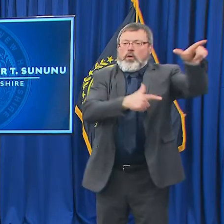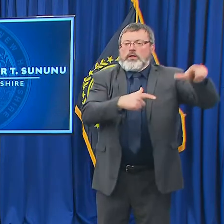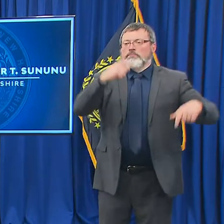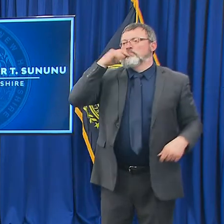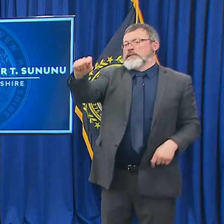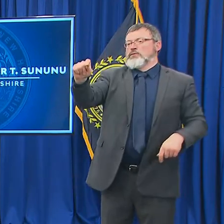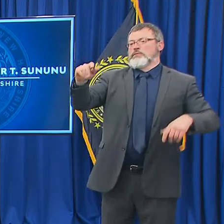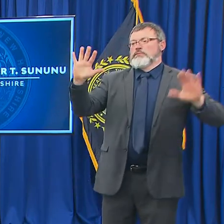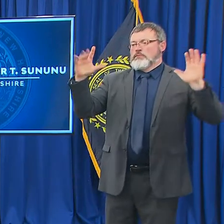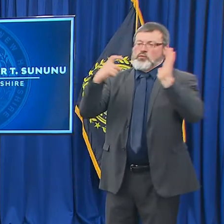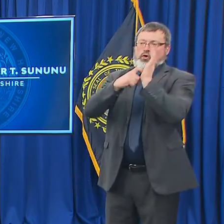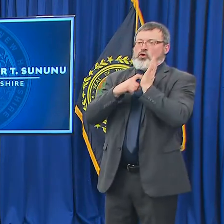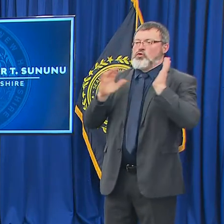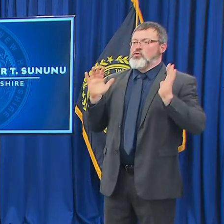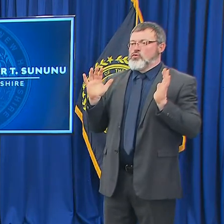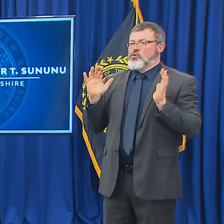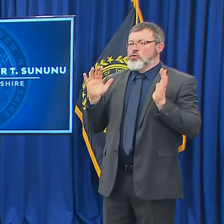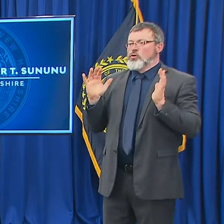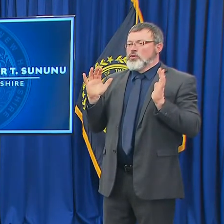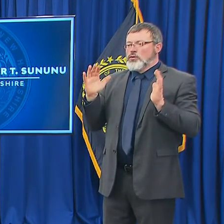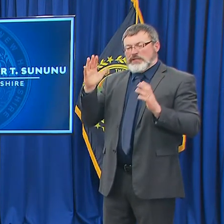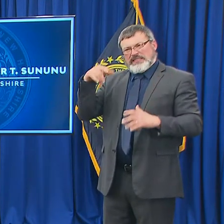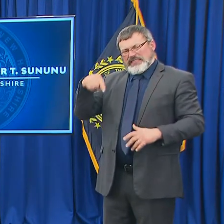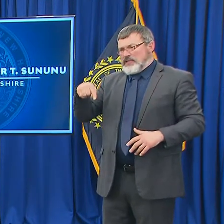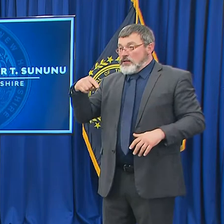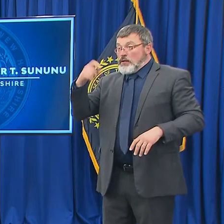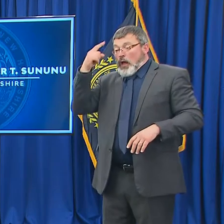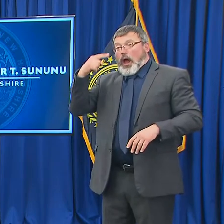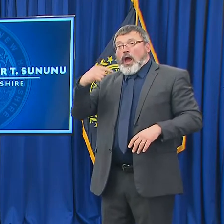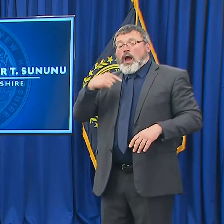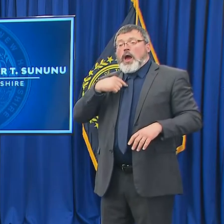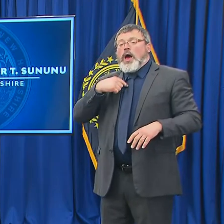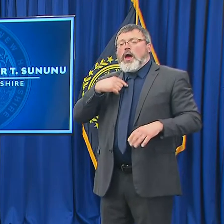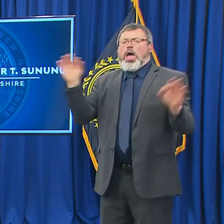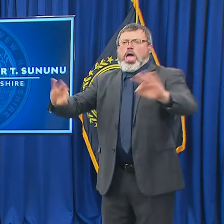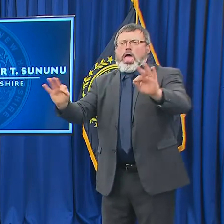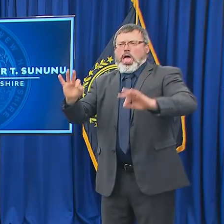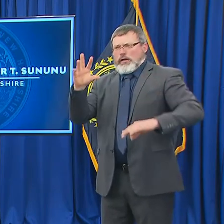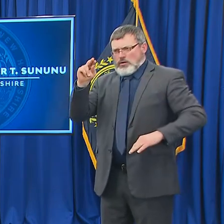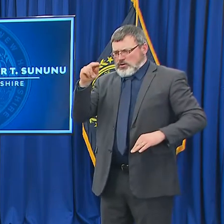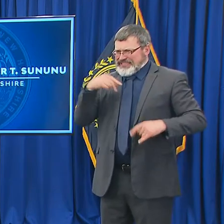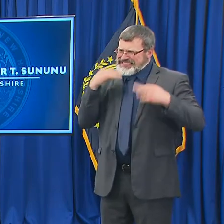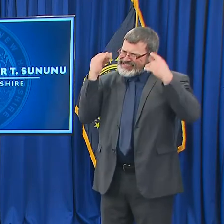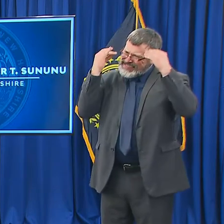I think the numbers speak for themselves speak to themselves in terms of the severity of the issue having an impact You've